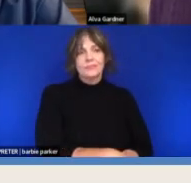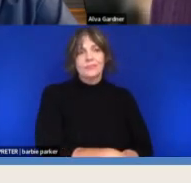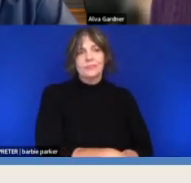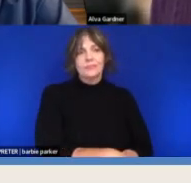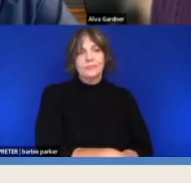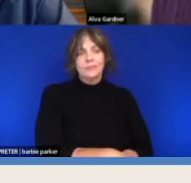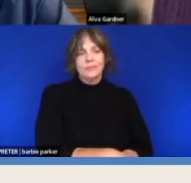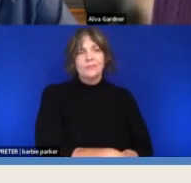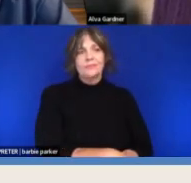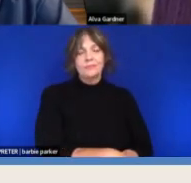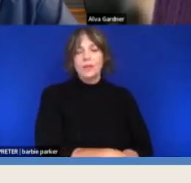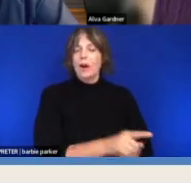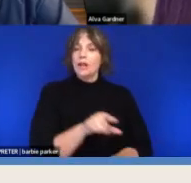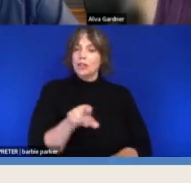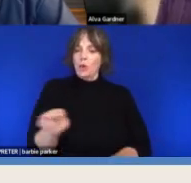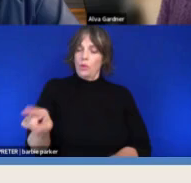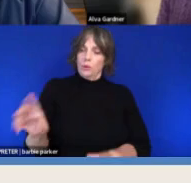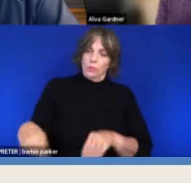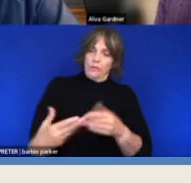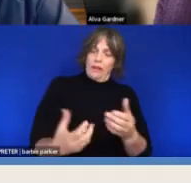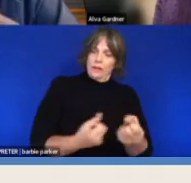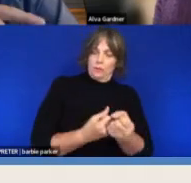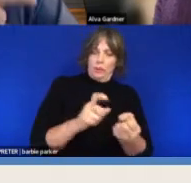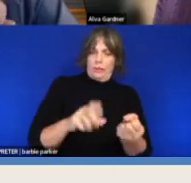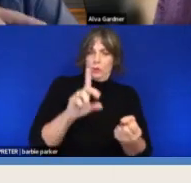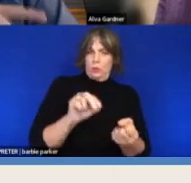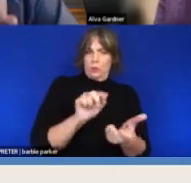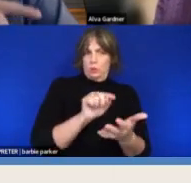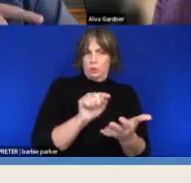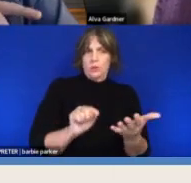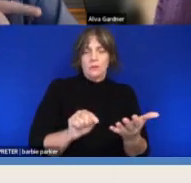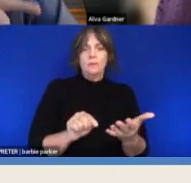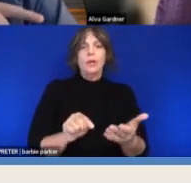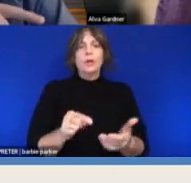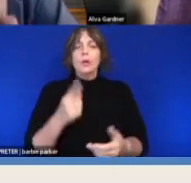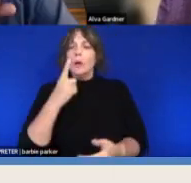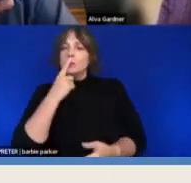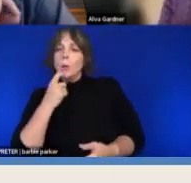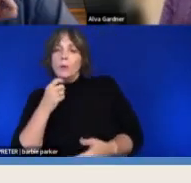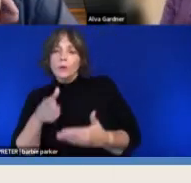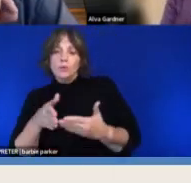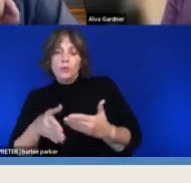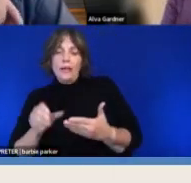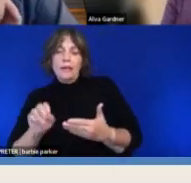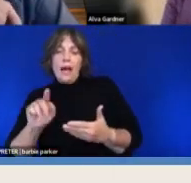providing supports need to do. The way we if we use those red outcomes, that leaves a lot of